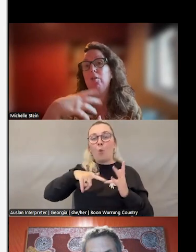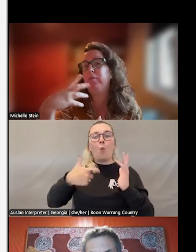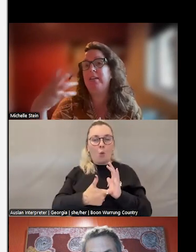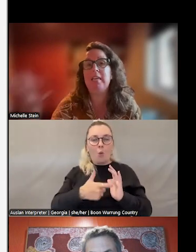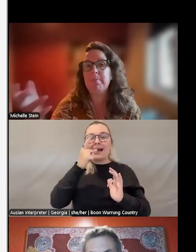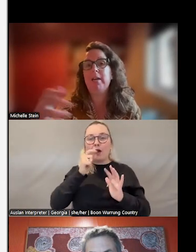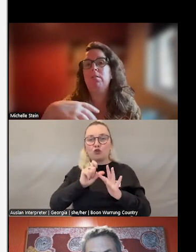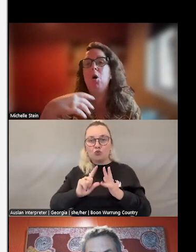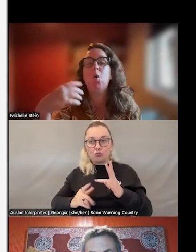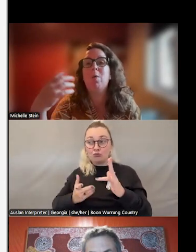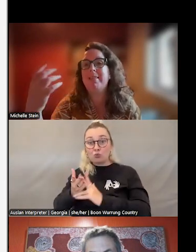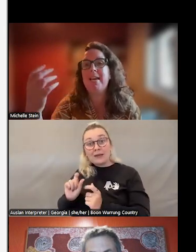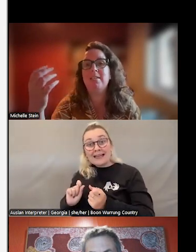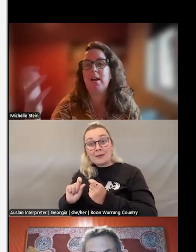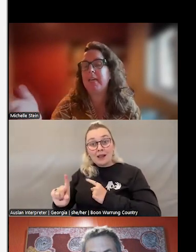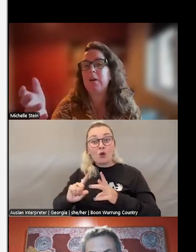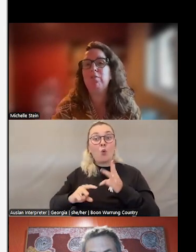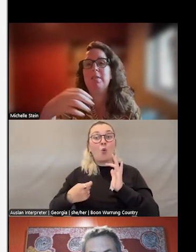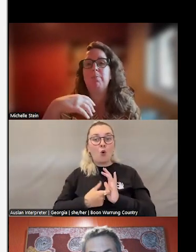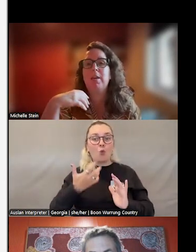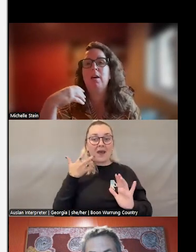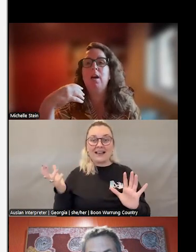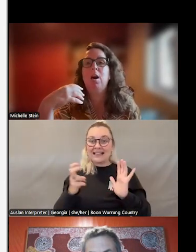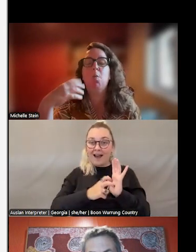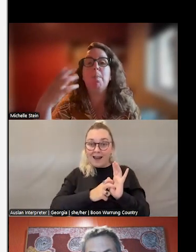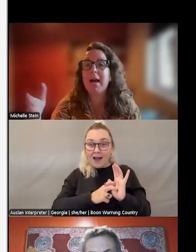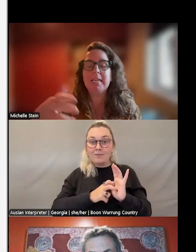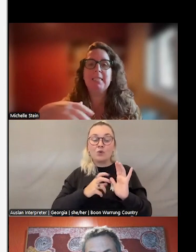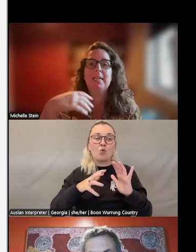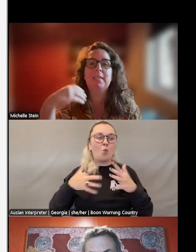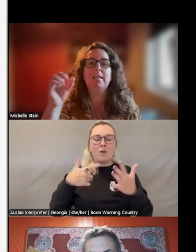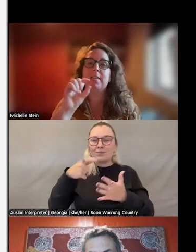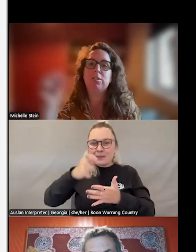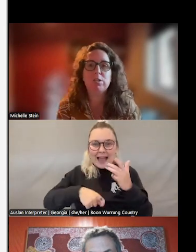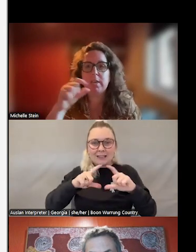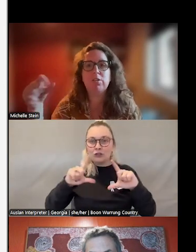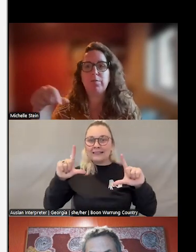over email, or when they are signing up for something, or buying a ticket, there is an extra